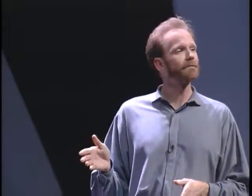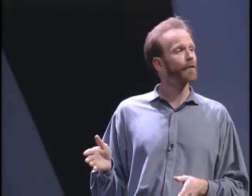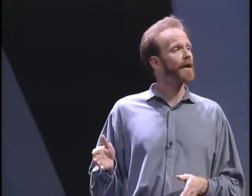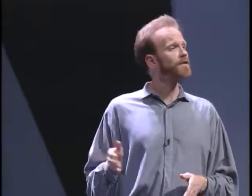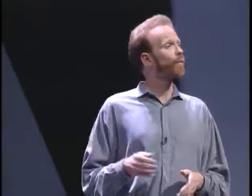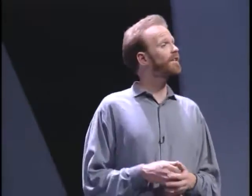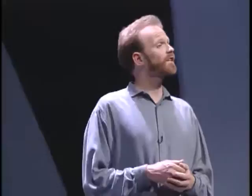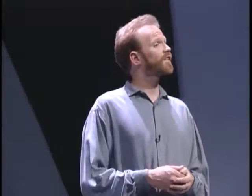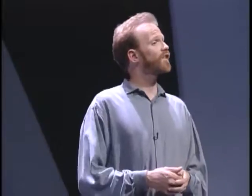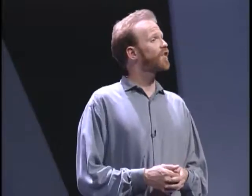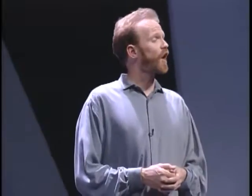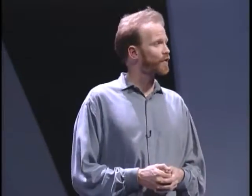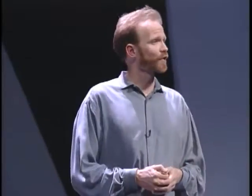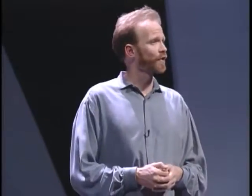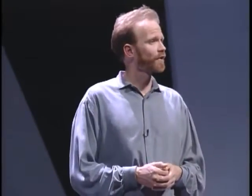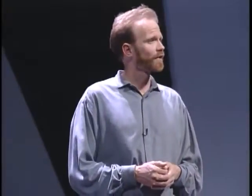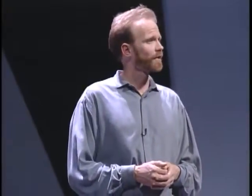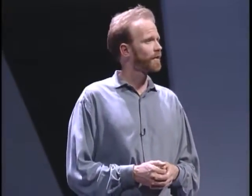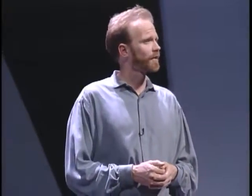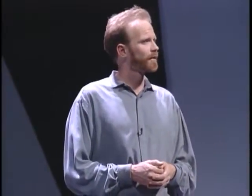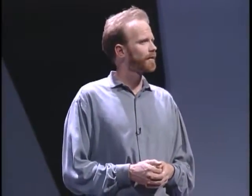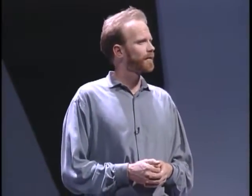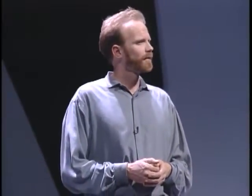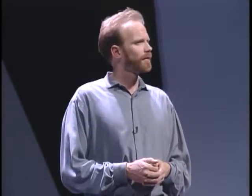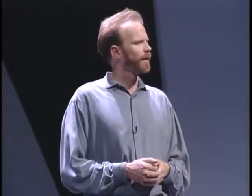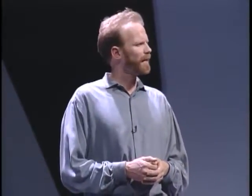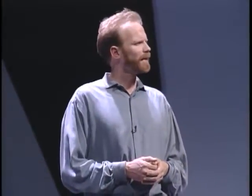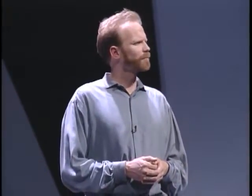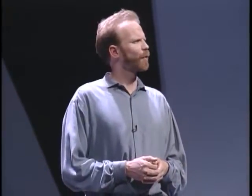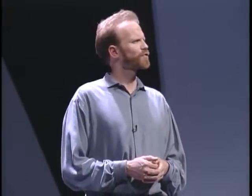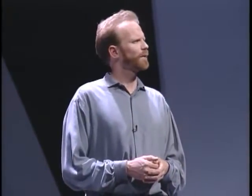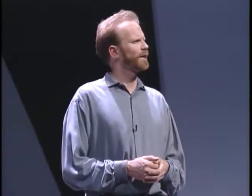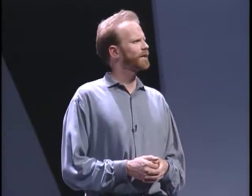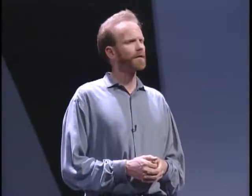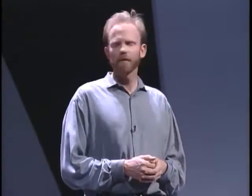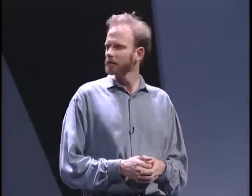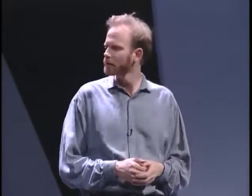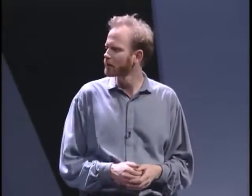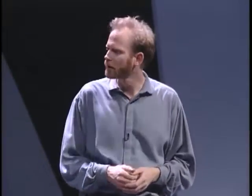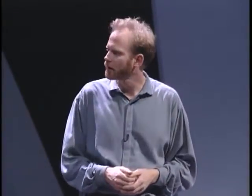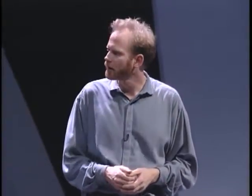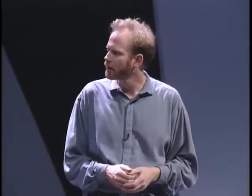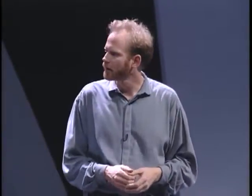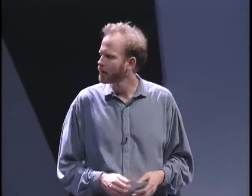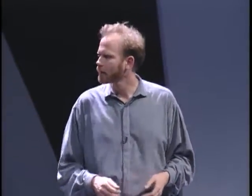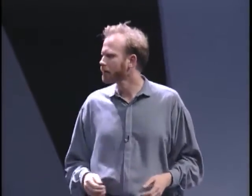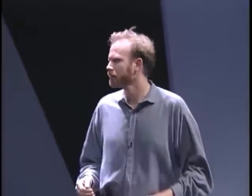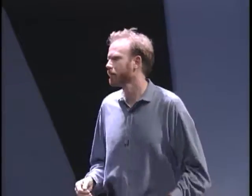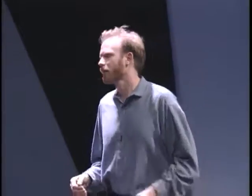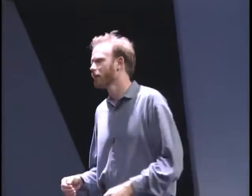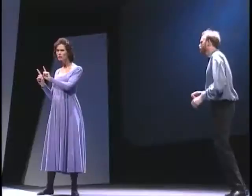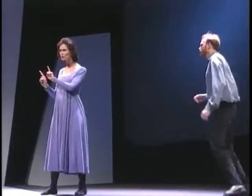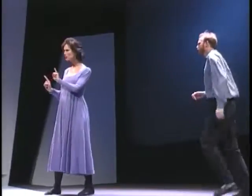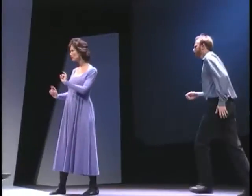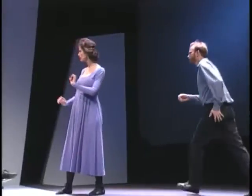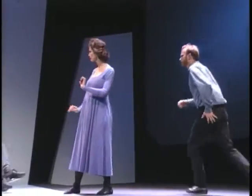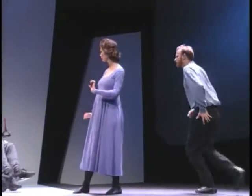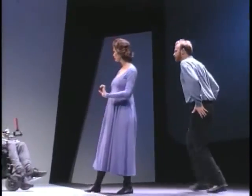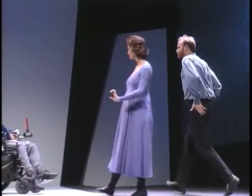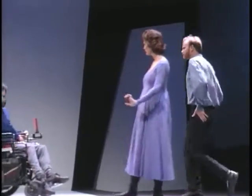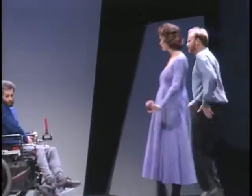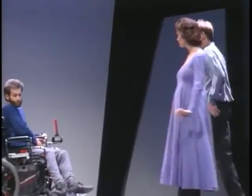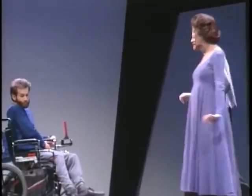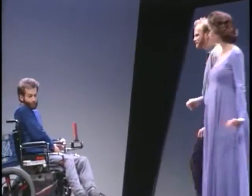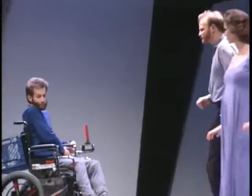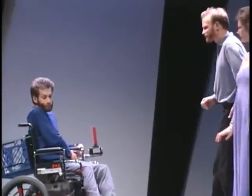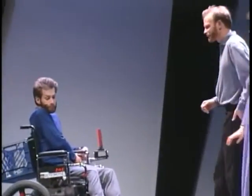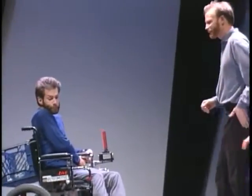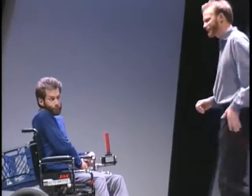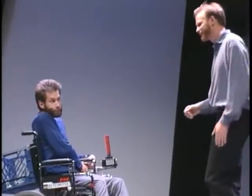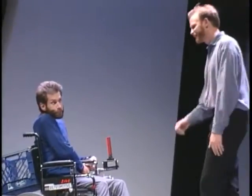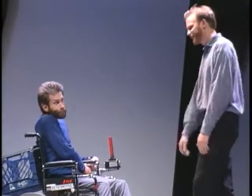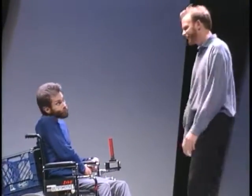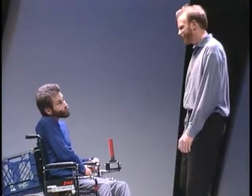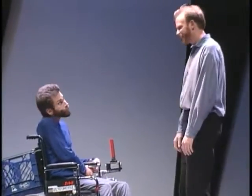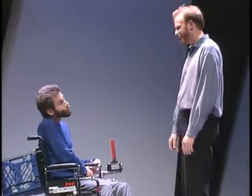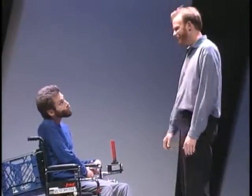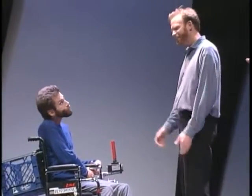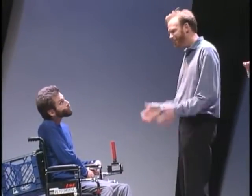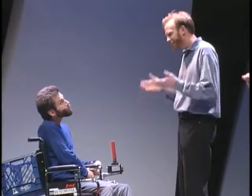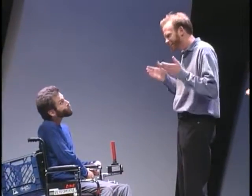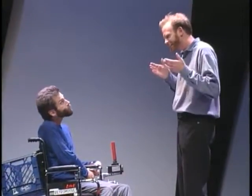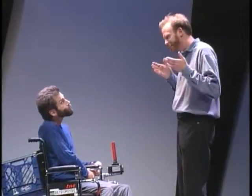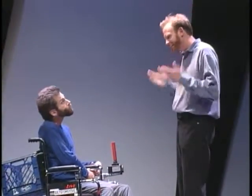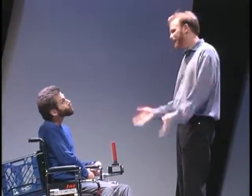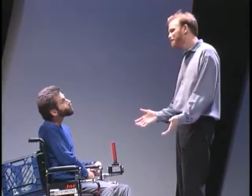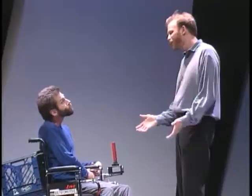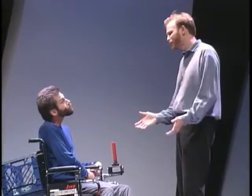friend went to see the doctor a man approached me can I borrow your